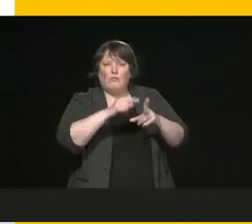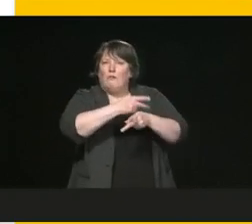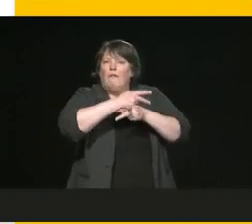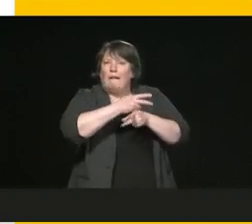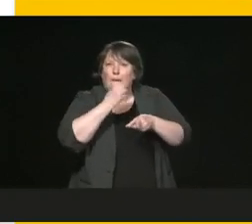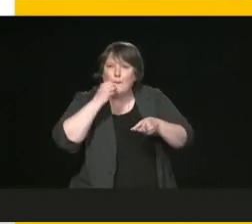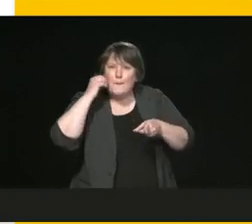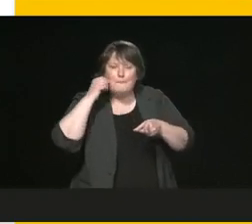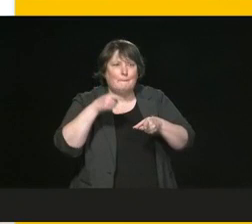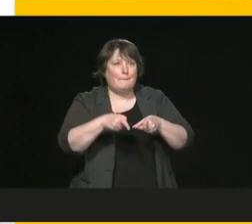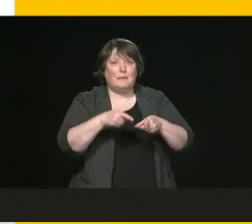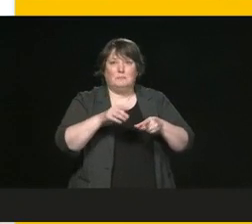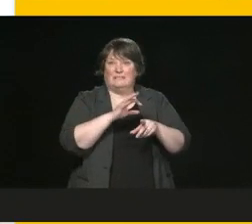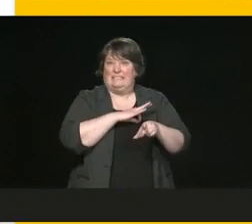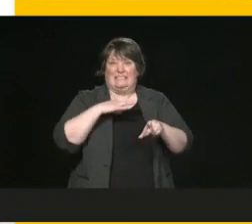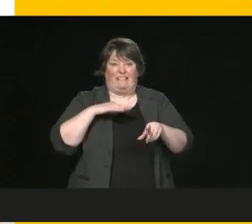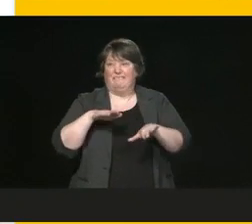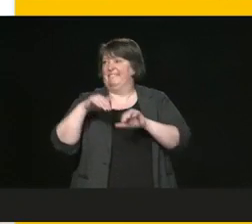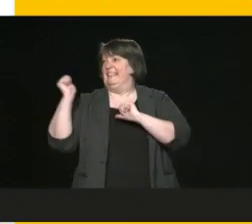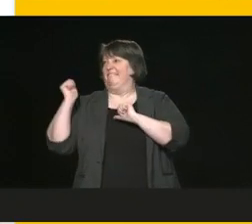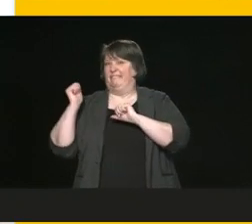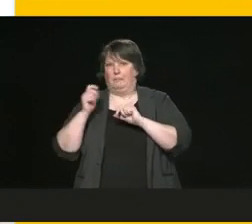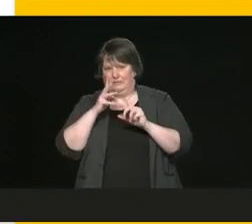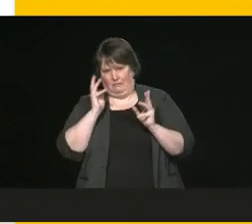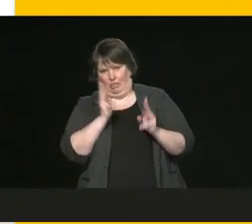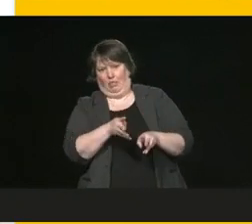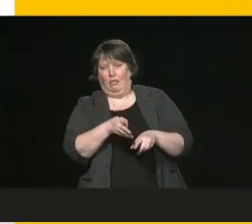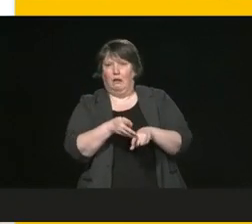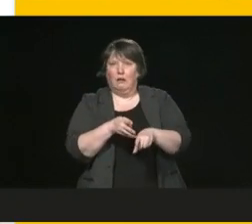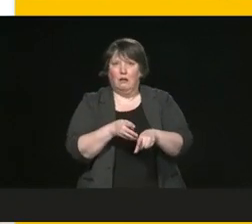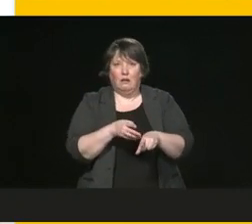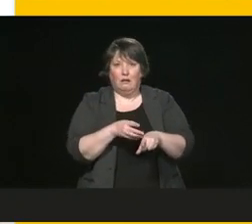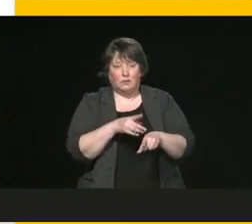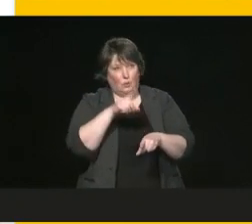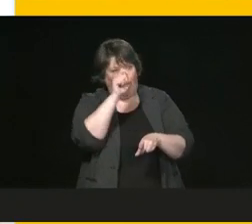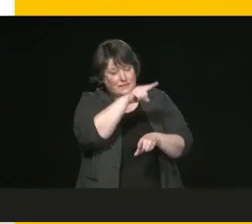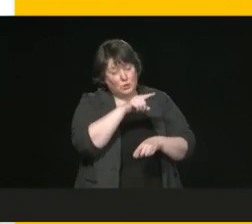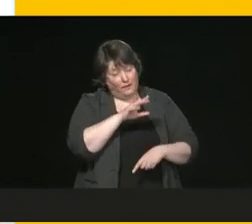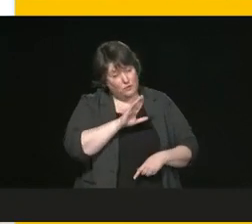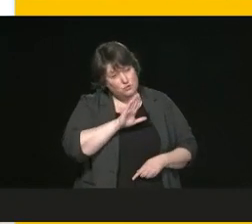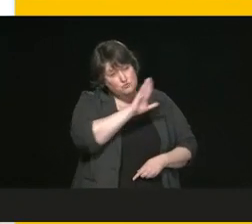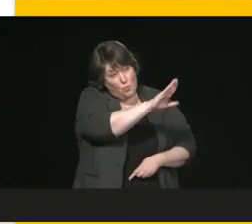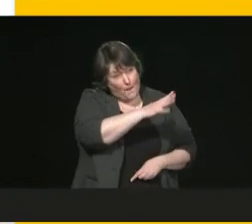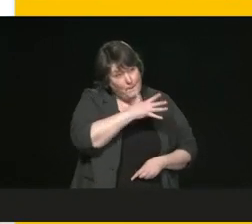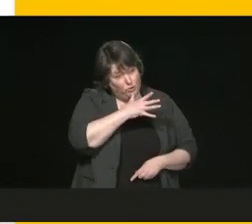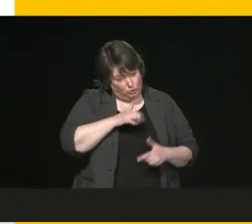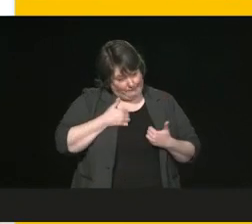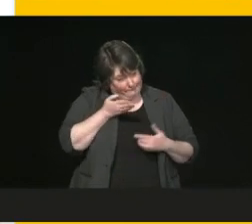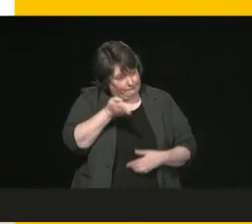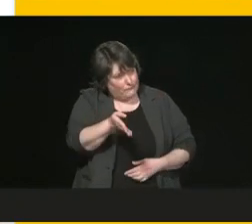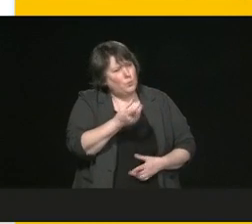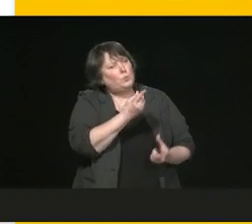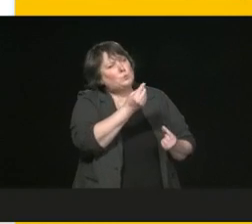WITH REGARDS TO LONG-TERM CARE FACILITIES, PEOPLE GETTING SICK, PEOPLE BEING ABANDONED,